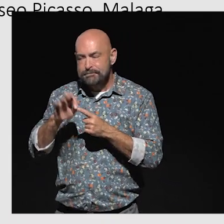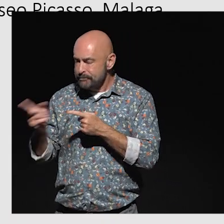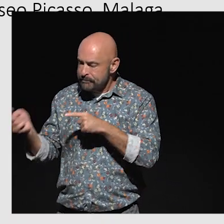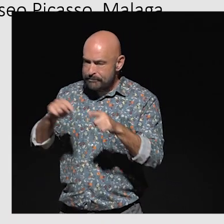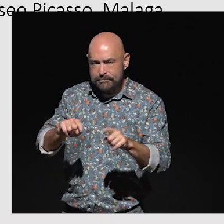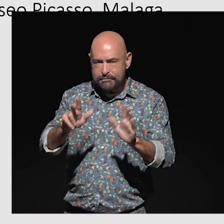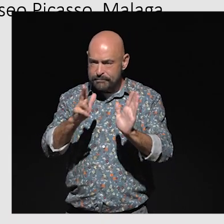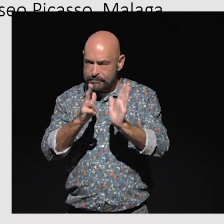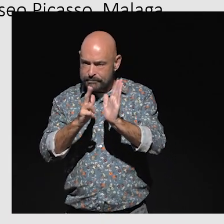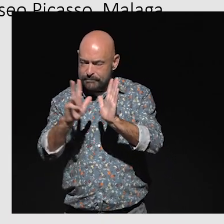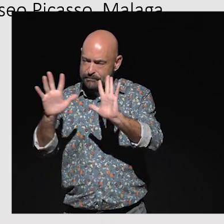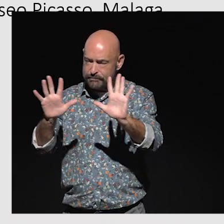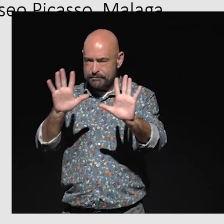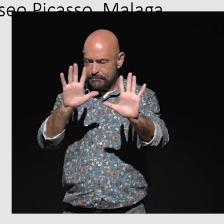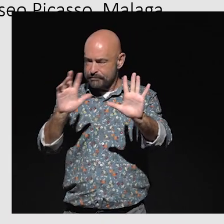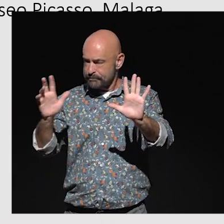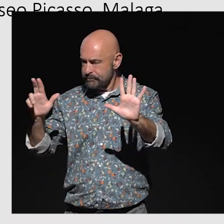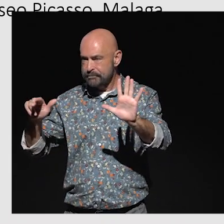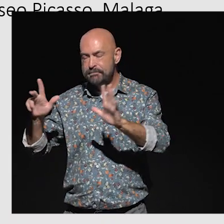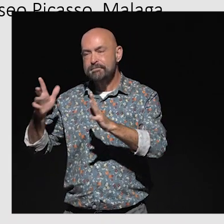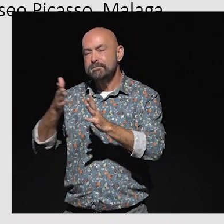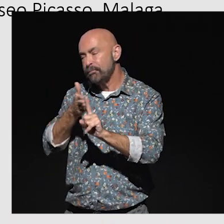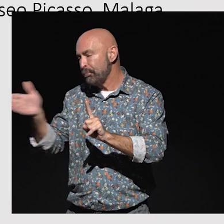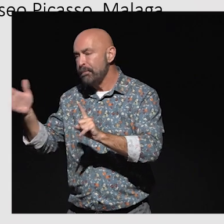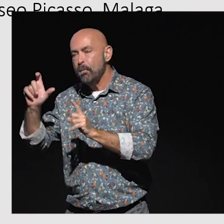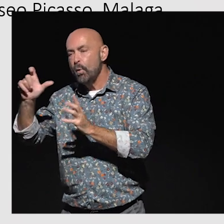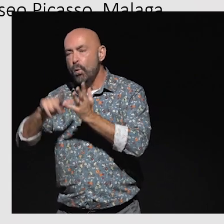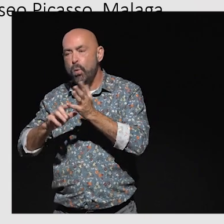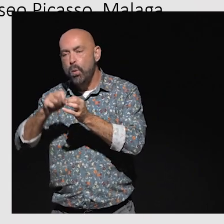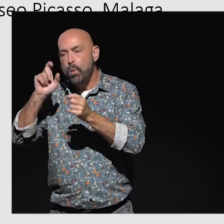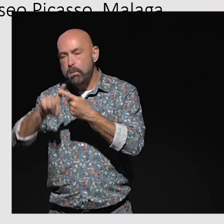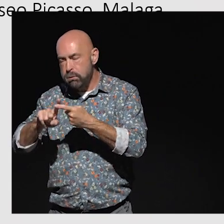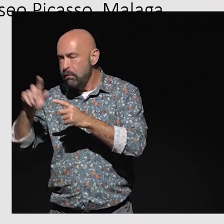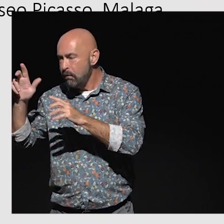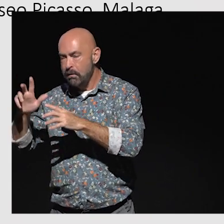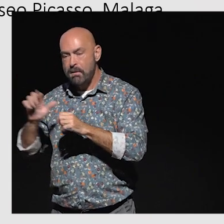the return to order after the adventure of Cubism and after the end of the Second World War,